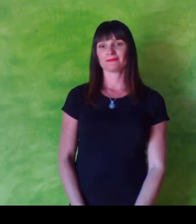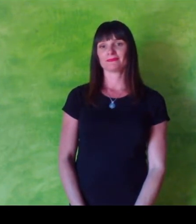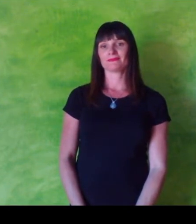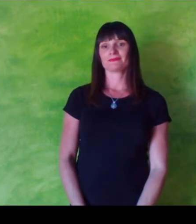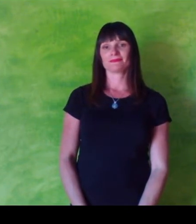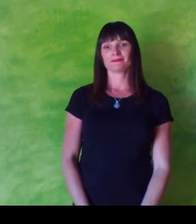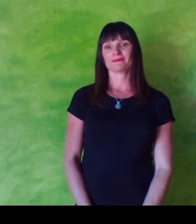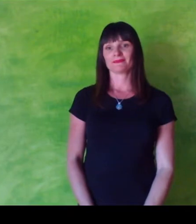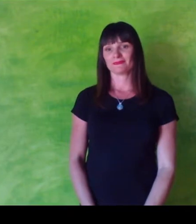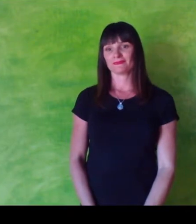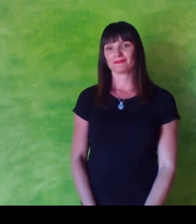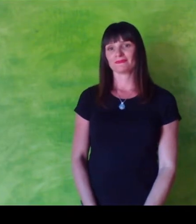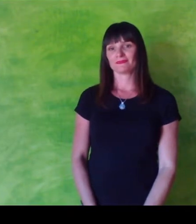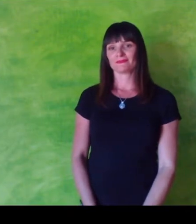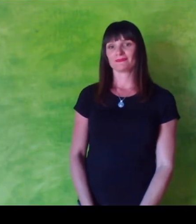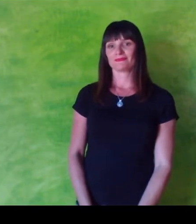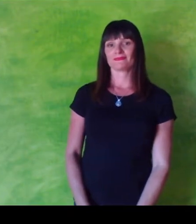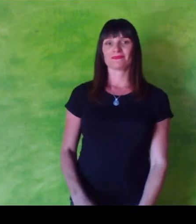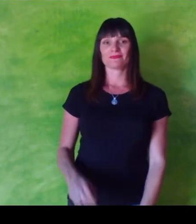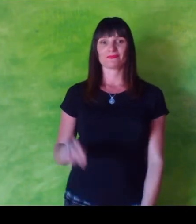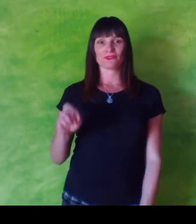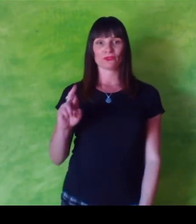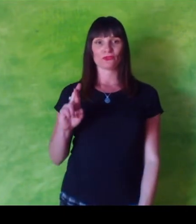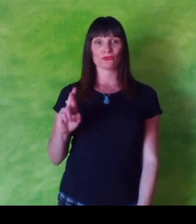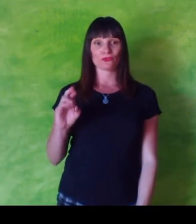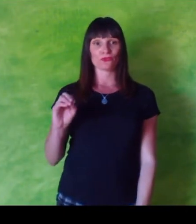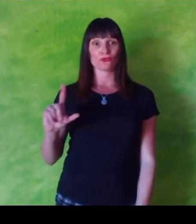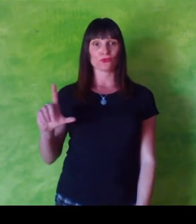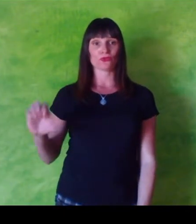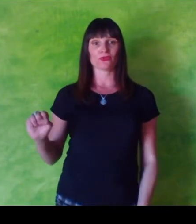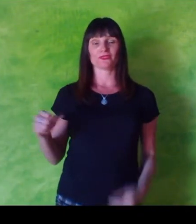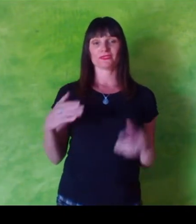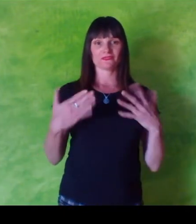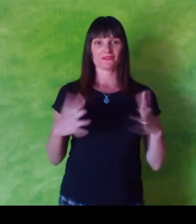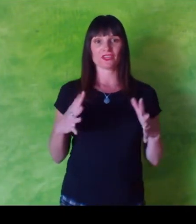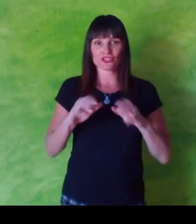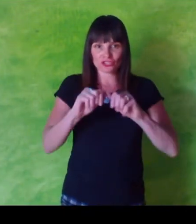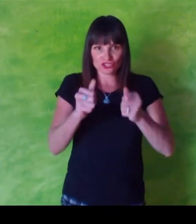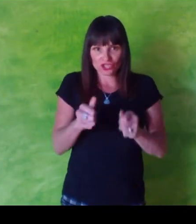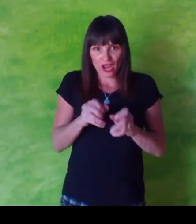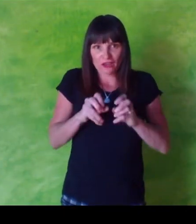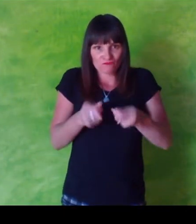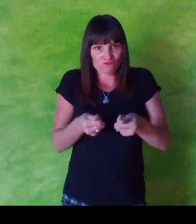okay so we got our rolls formed I'm just going to put them on this tray just